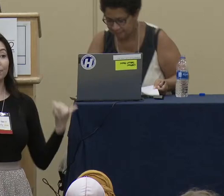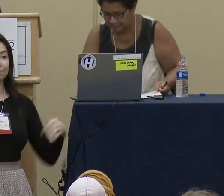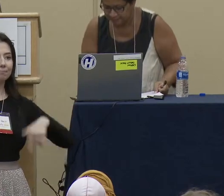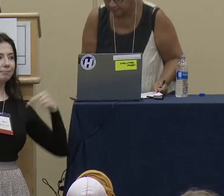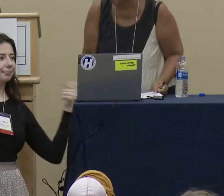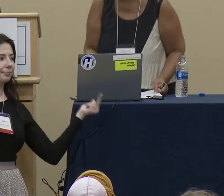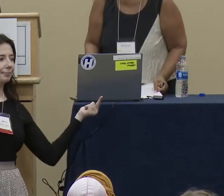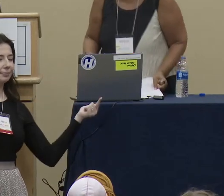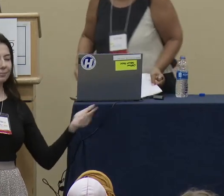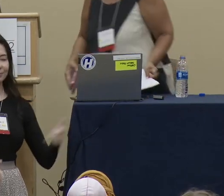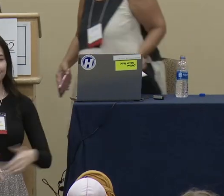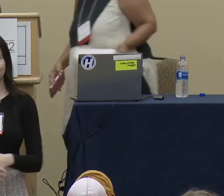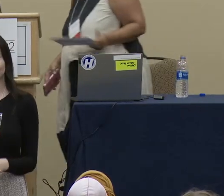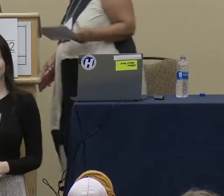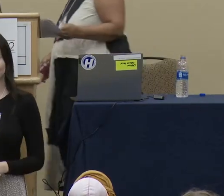Without further ado, I will turn it over to Dr. Ransby.